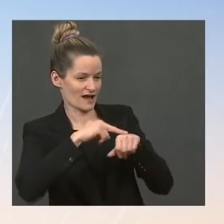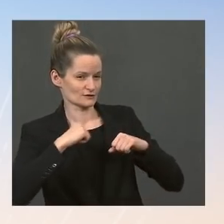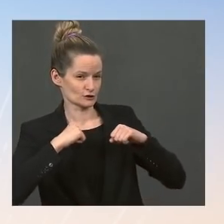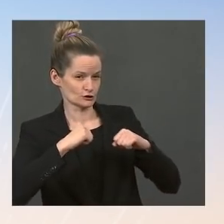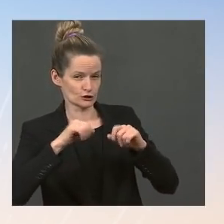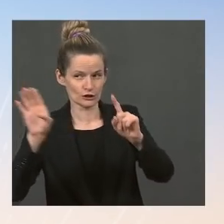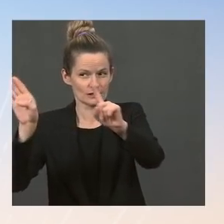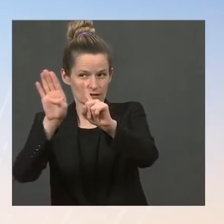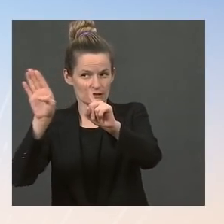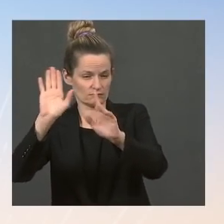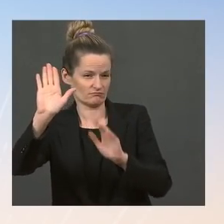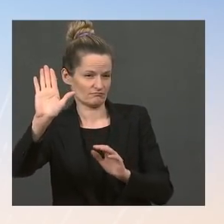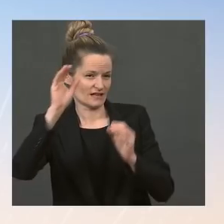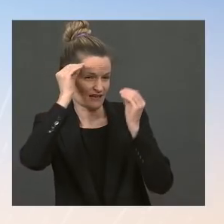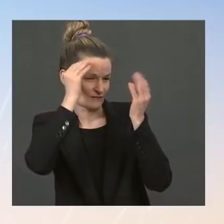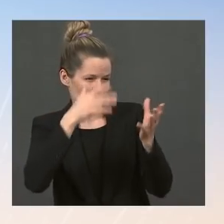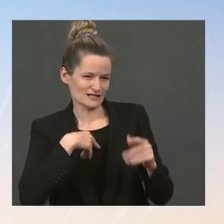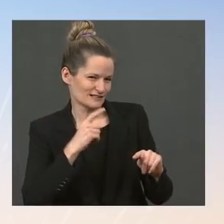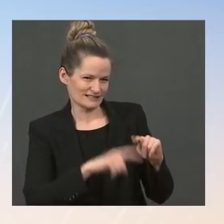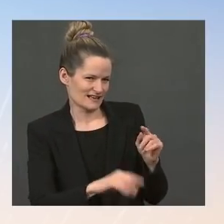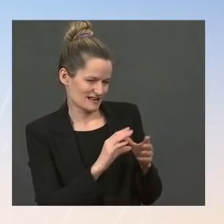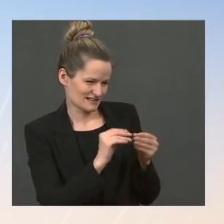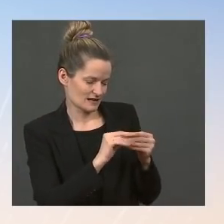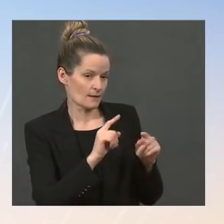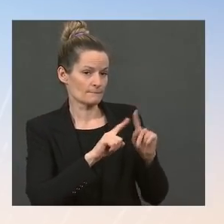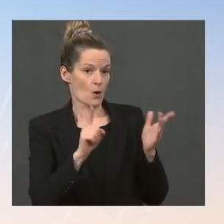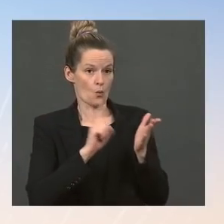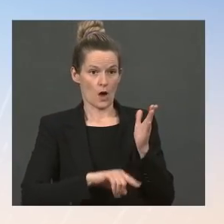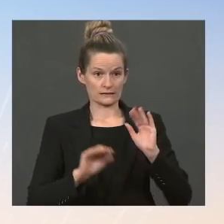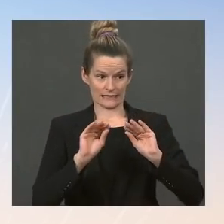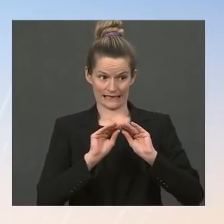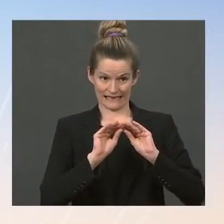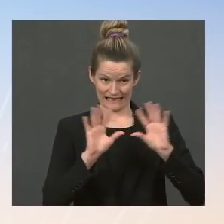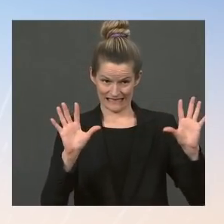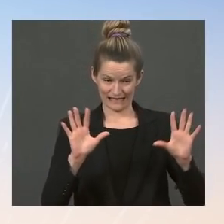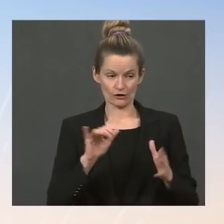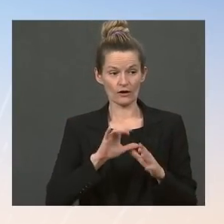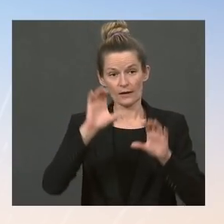What is clear is that the President asked for -- welcomed --